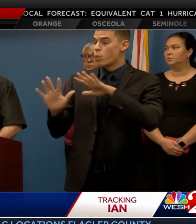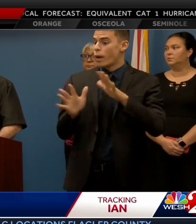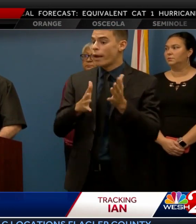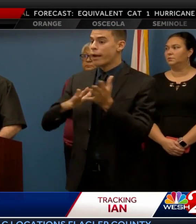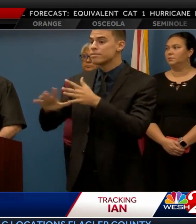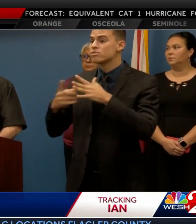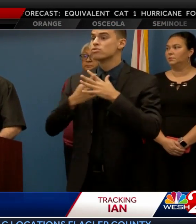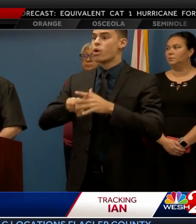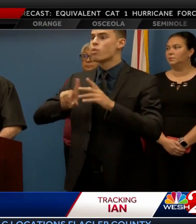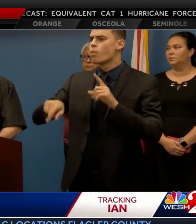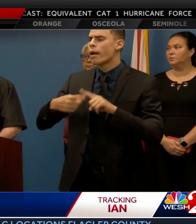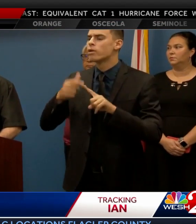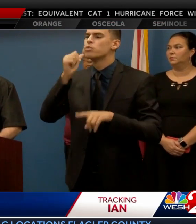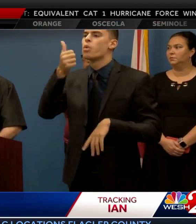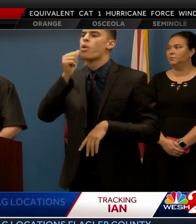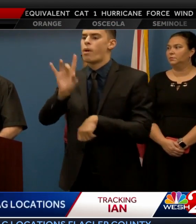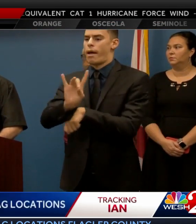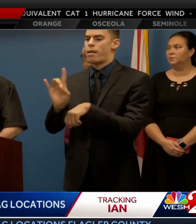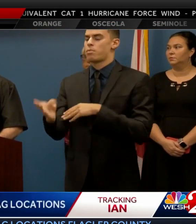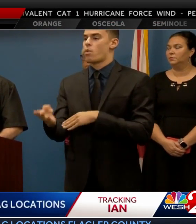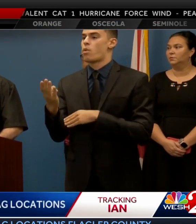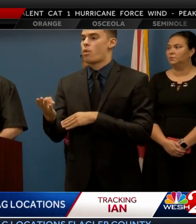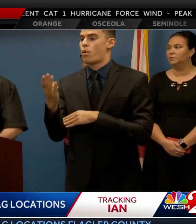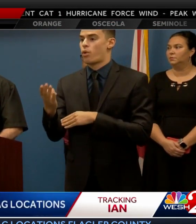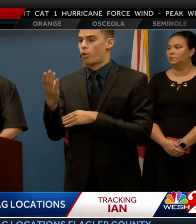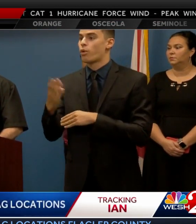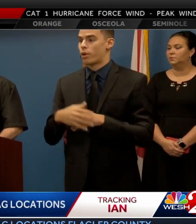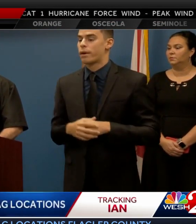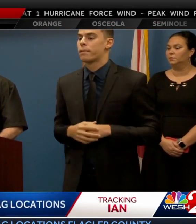CLOUD HELD A CONFERENCE TUESDAY TO SHARE THE LATEST.